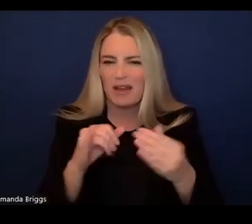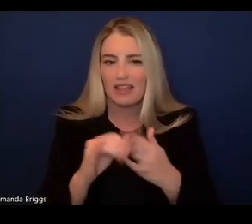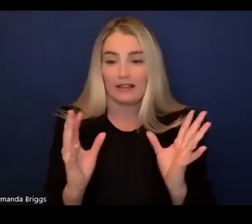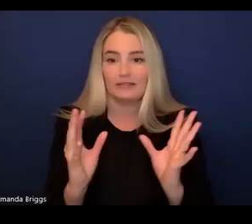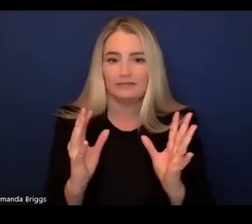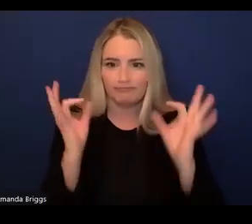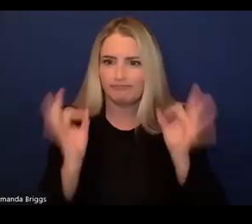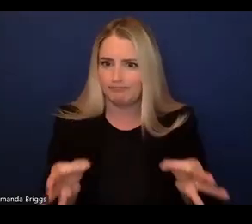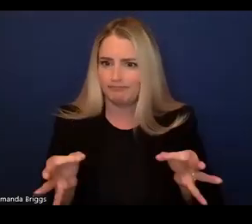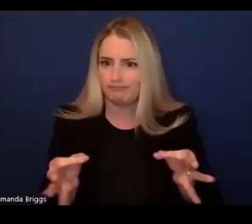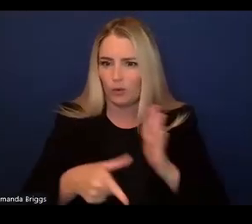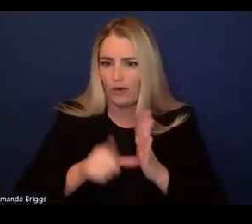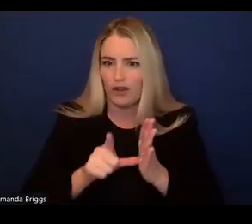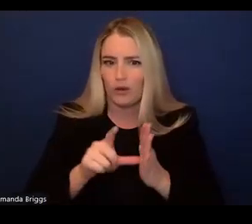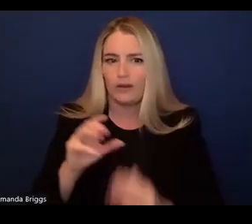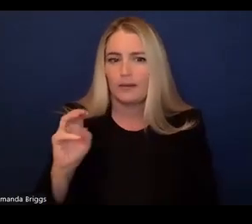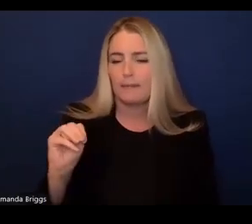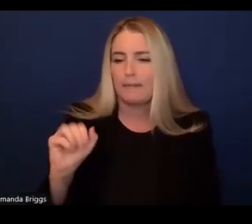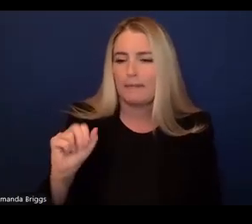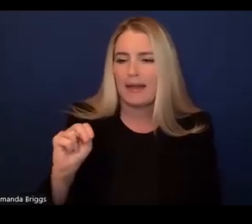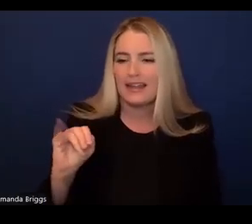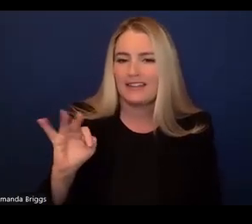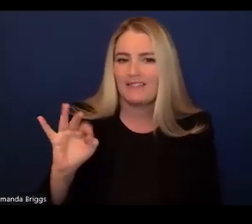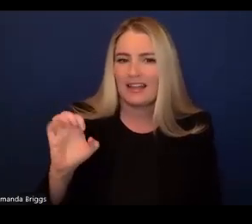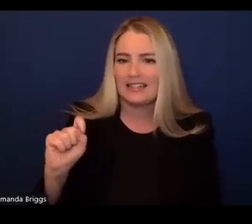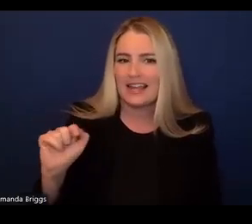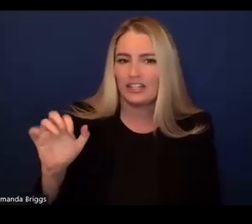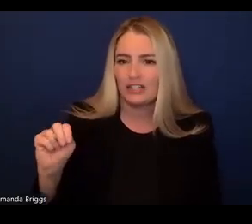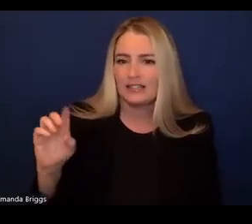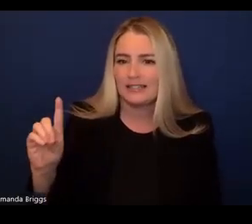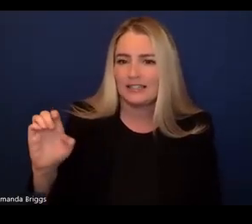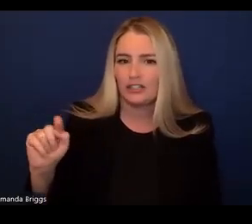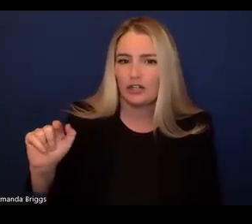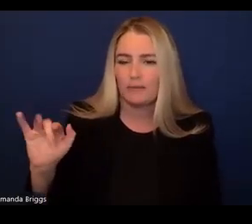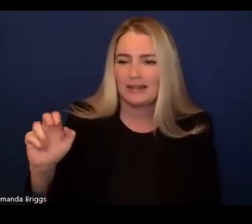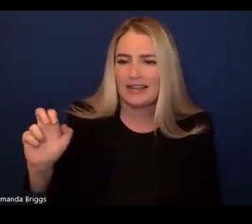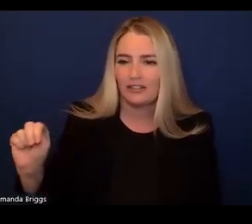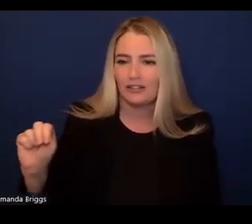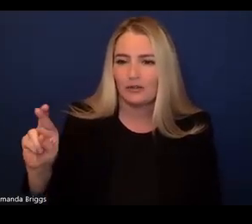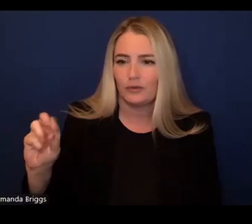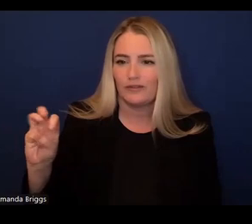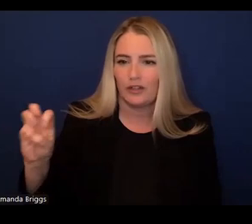Determination review. A student with an IEP or a 504